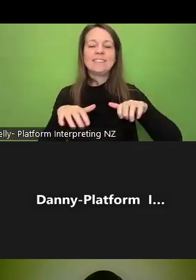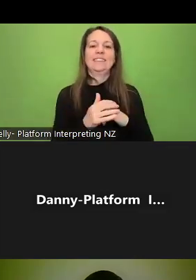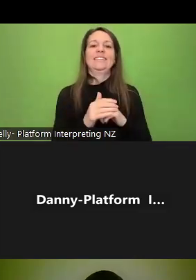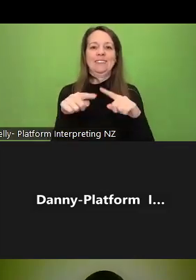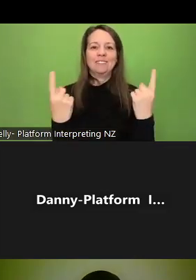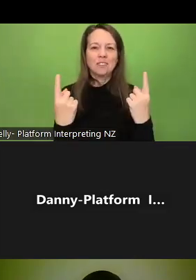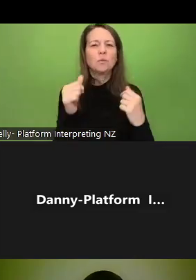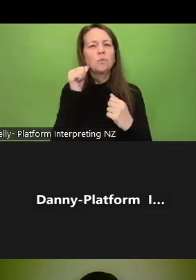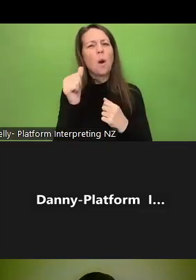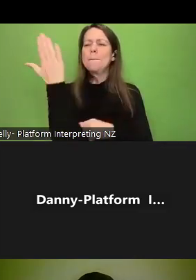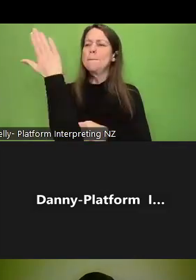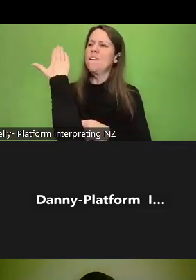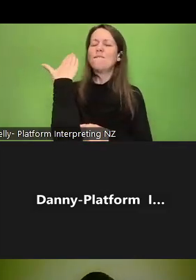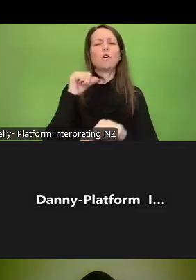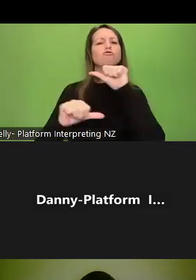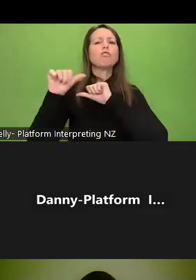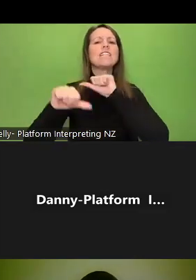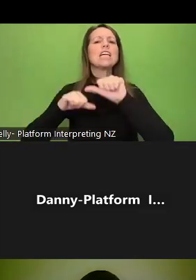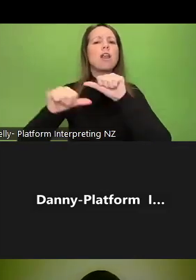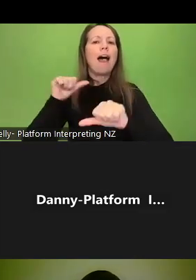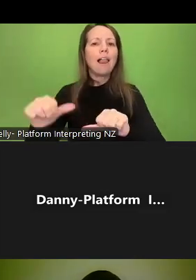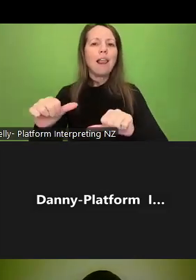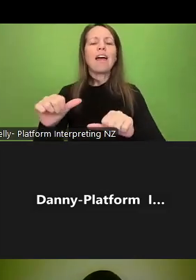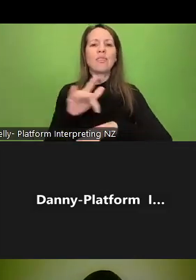Of what sometimes that theater experience is.